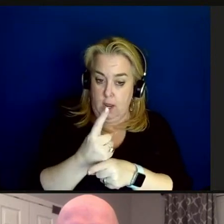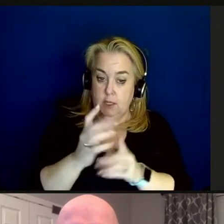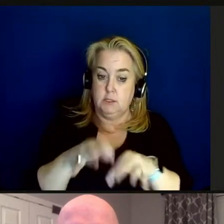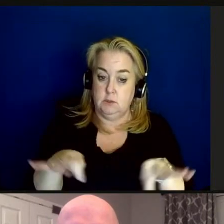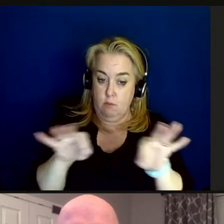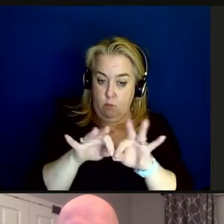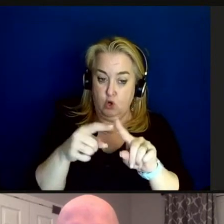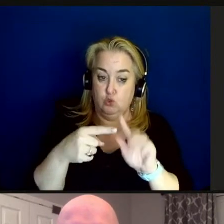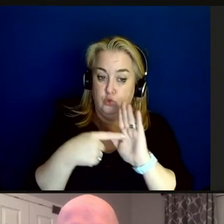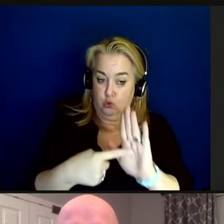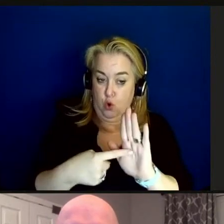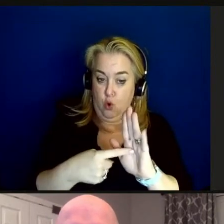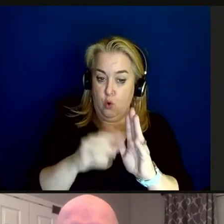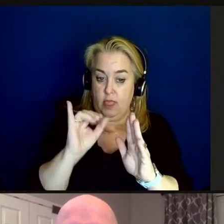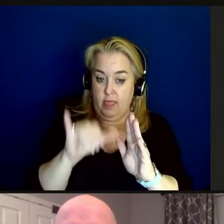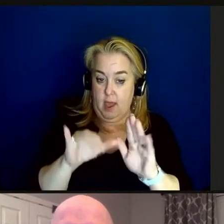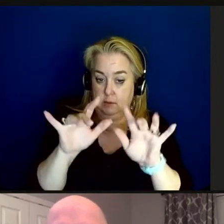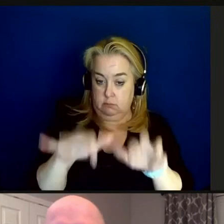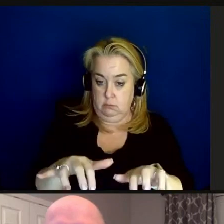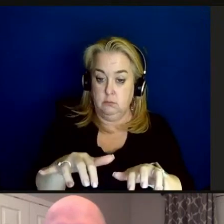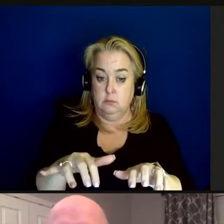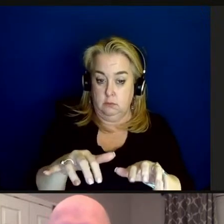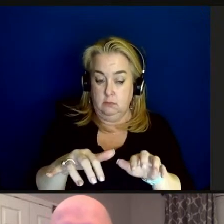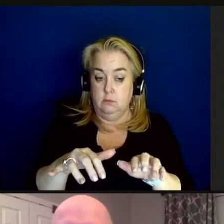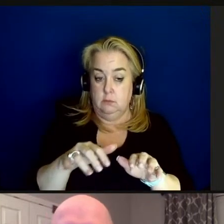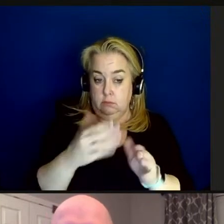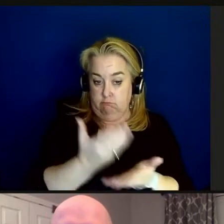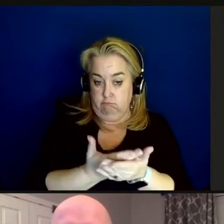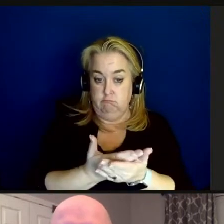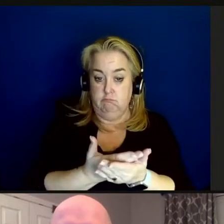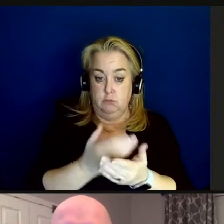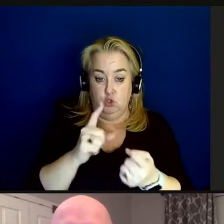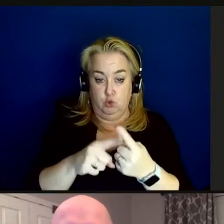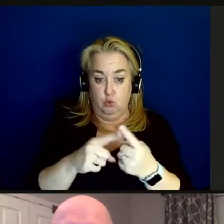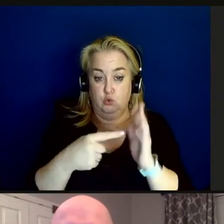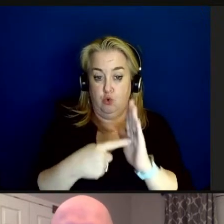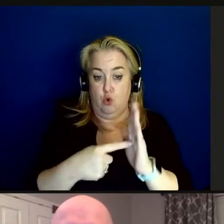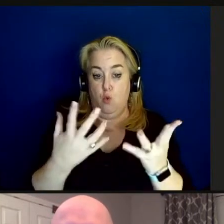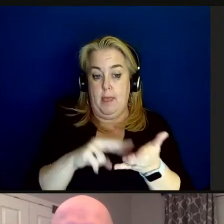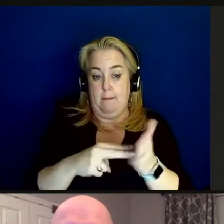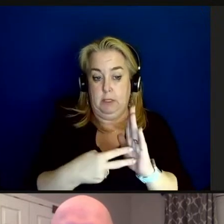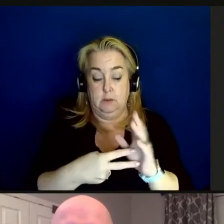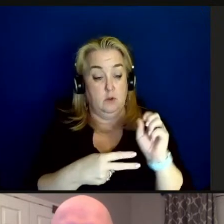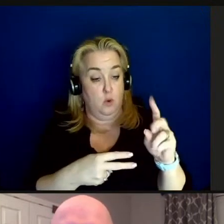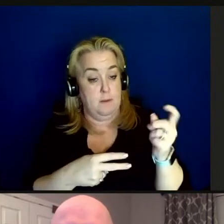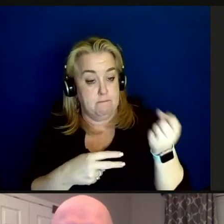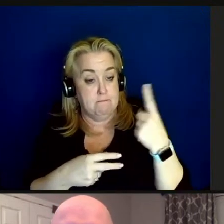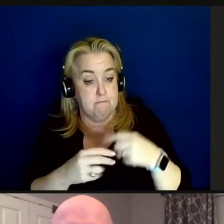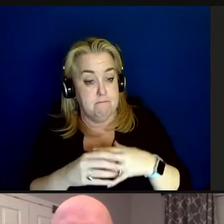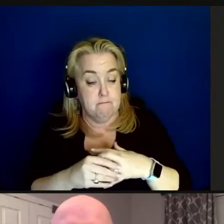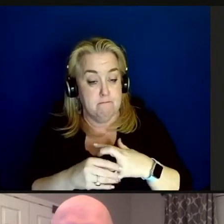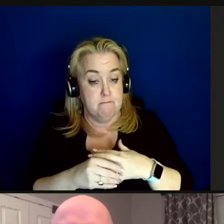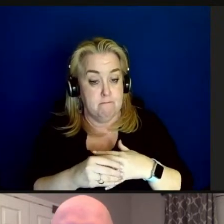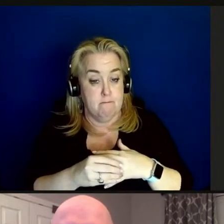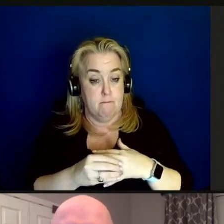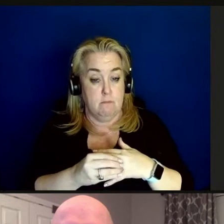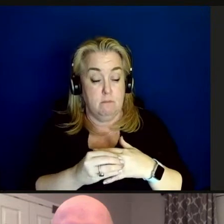DEFICIT I MEAN WE'RE NOT TALKING A COUPLE OF DAYS, RIGHT? I THINK IT'S IMPORTANT FOR YOU